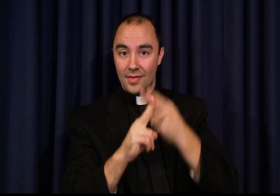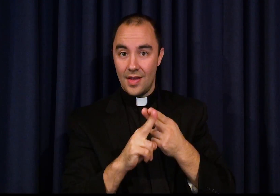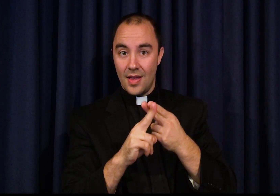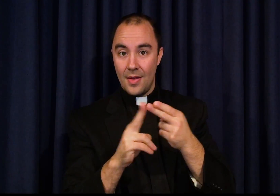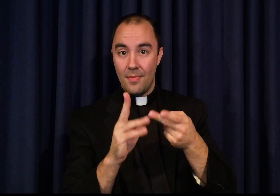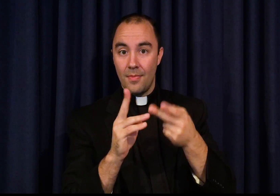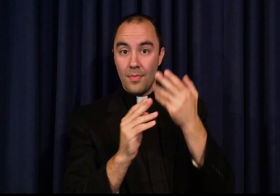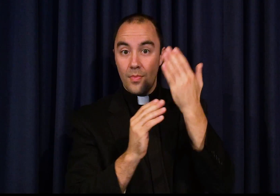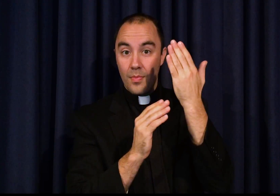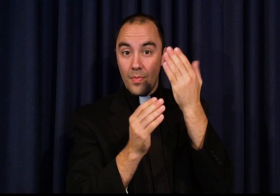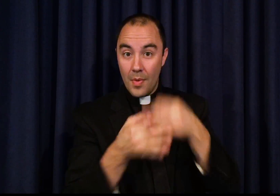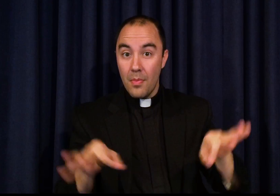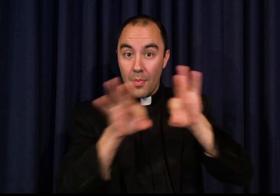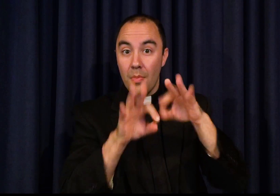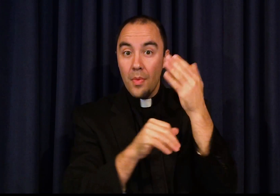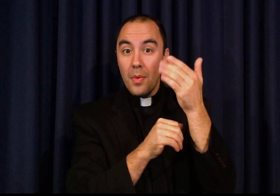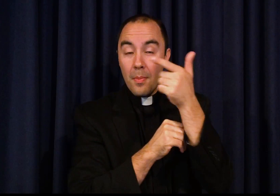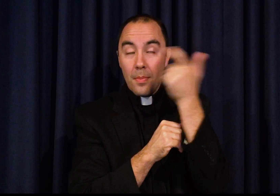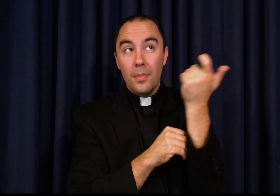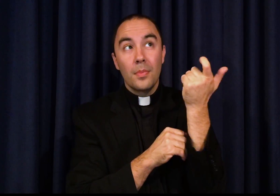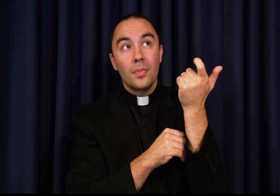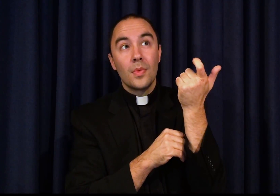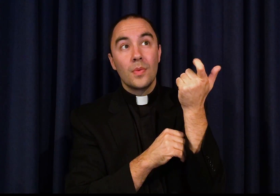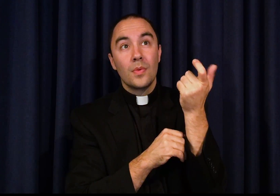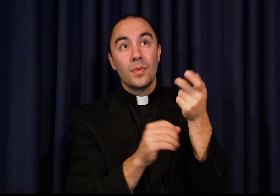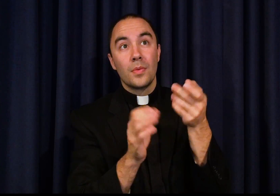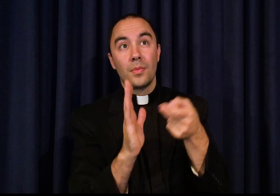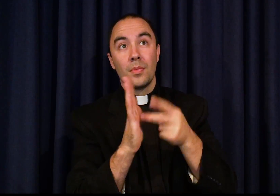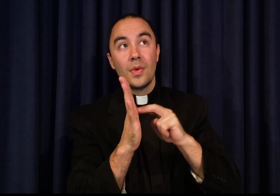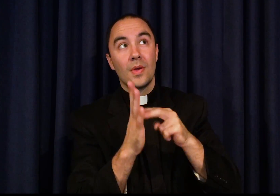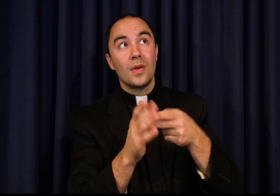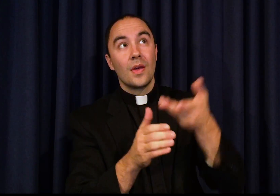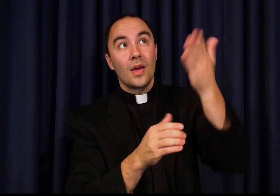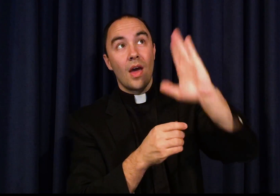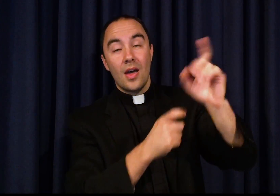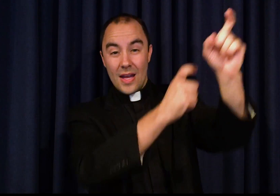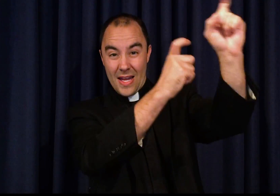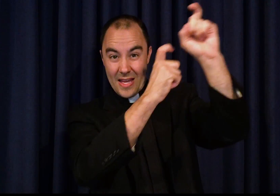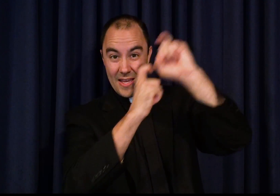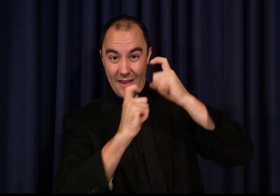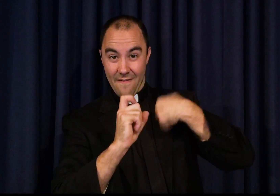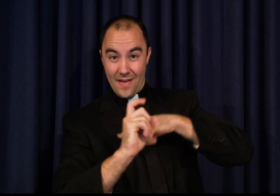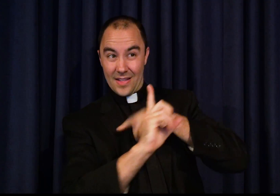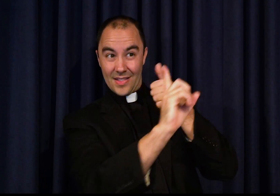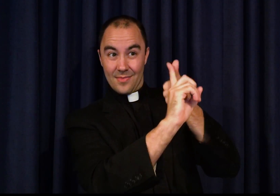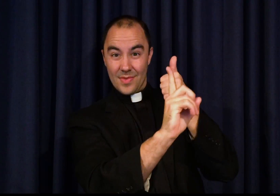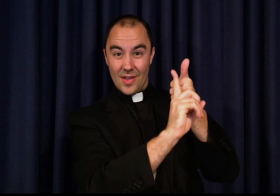Do you remember two weeks ago we were talking about the importance of God giving us a name for himself?